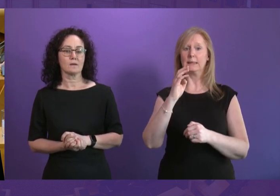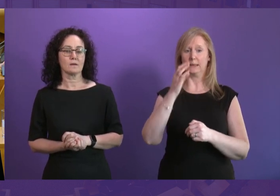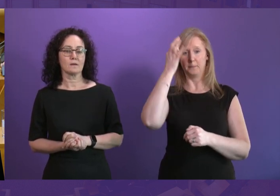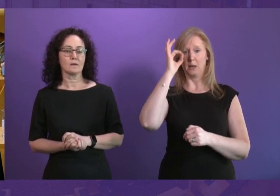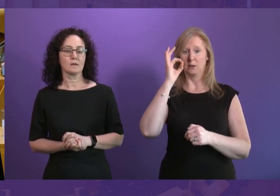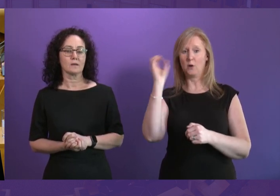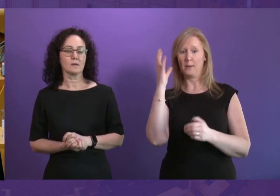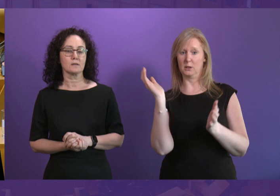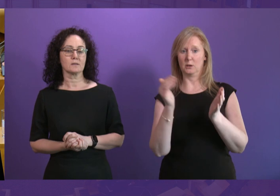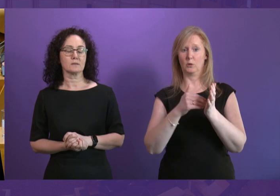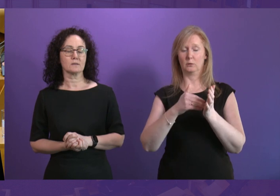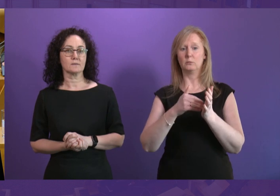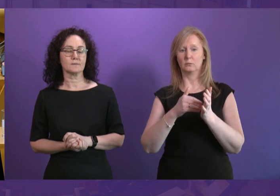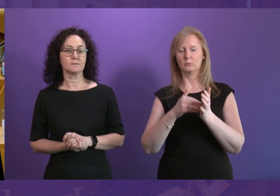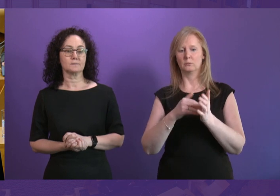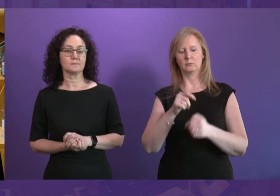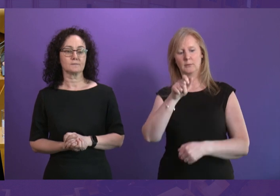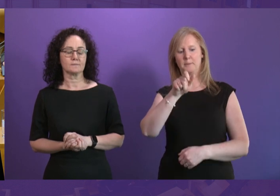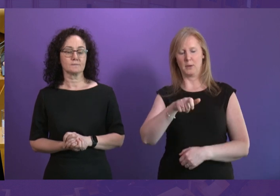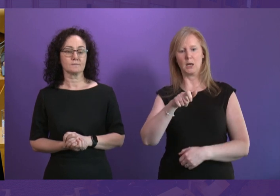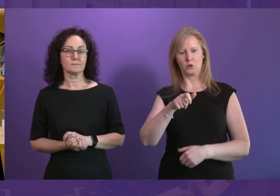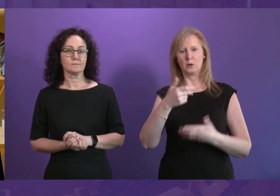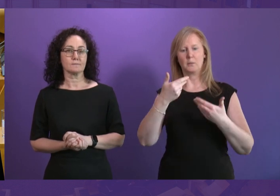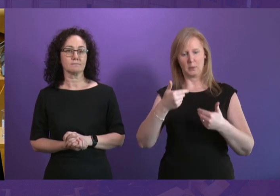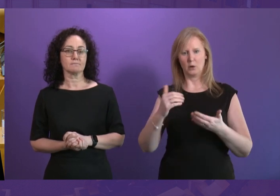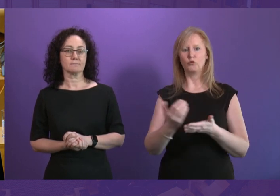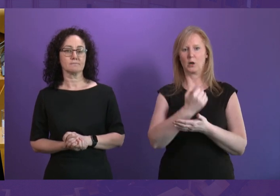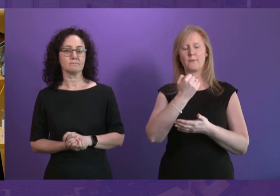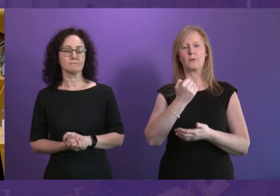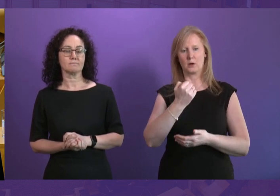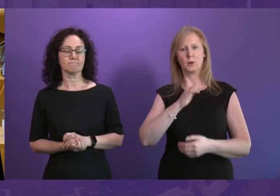Fortunately, the patient in question has recovered, but does the First Minister consider that